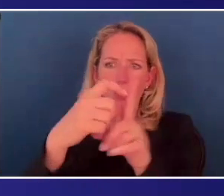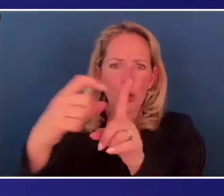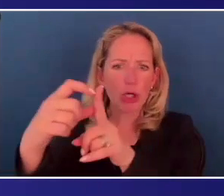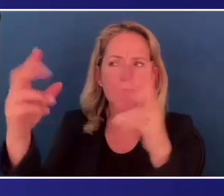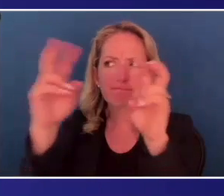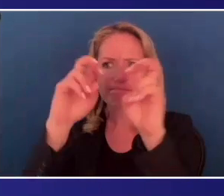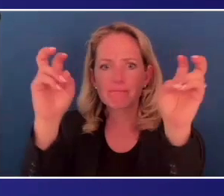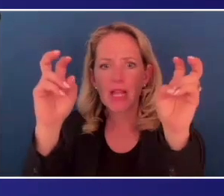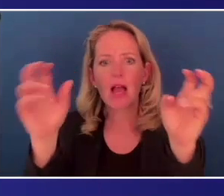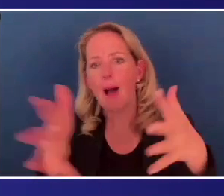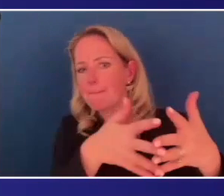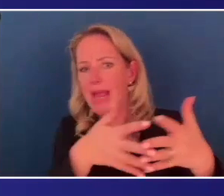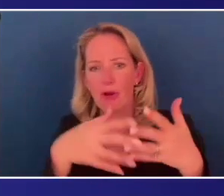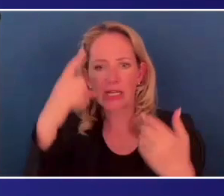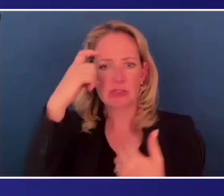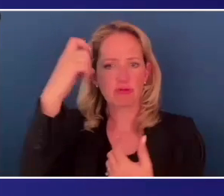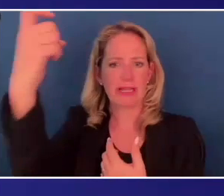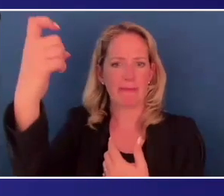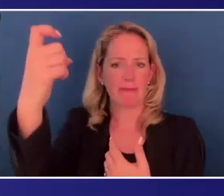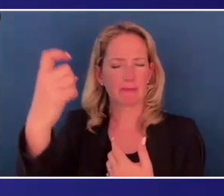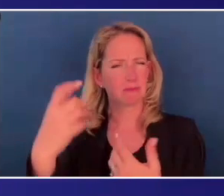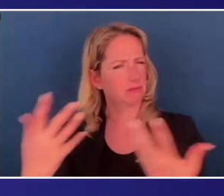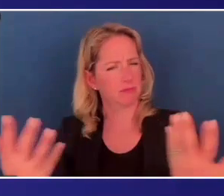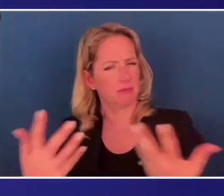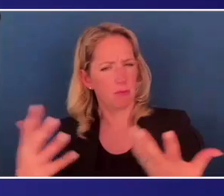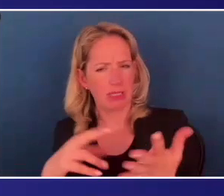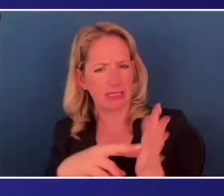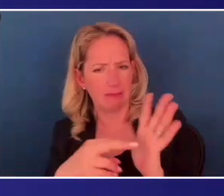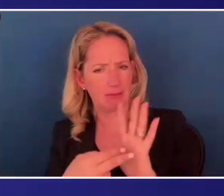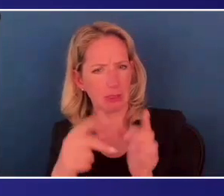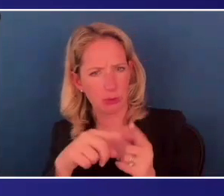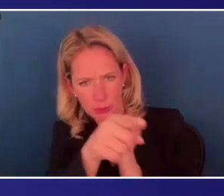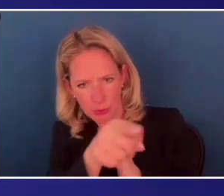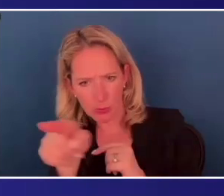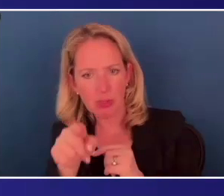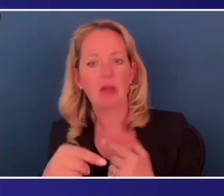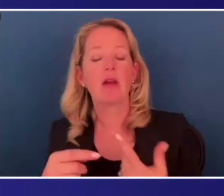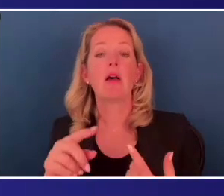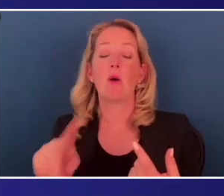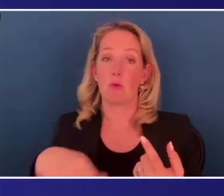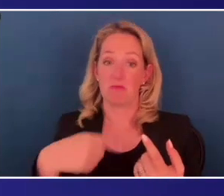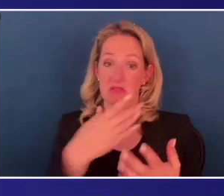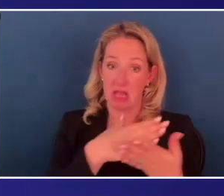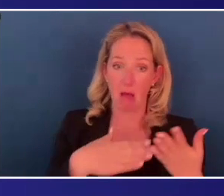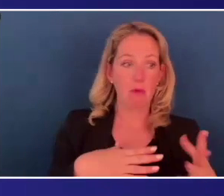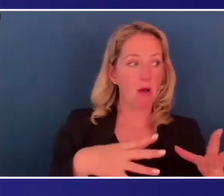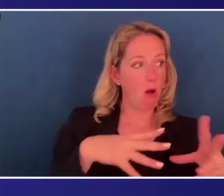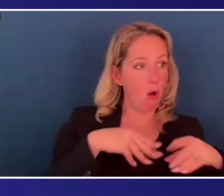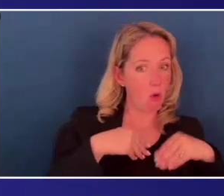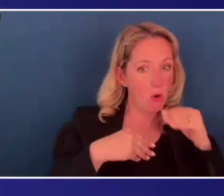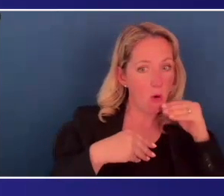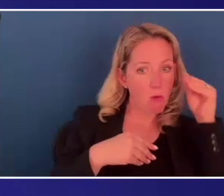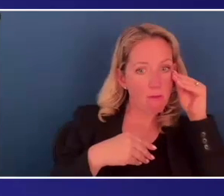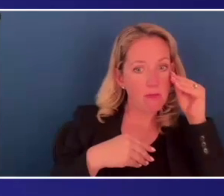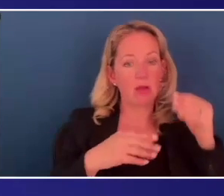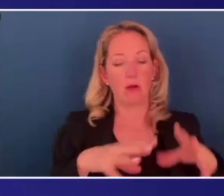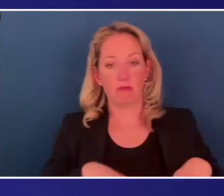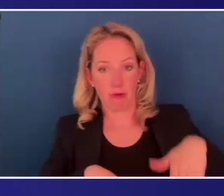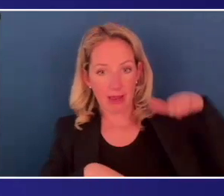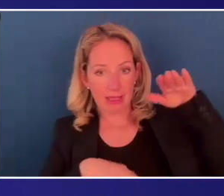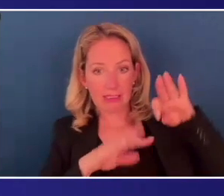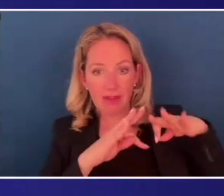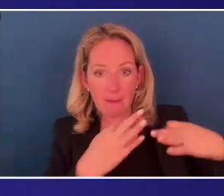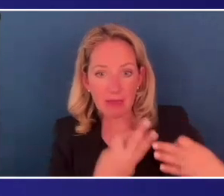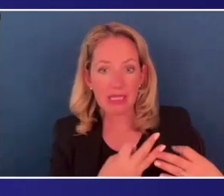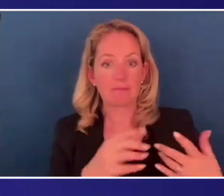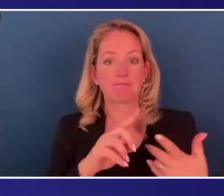Because for some this could mean owning a home or raising a family and for others it means starting a business or finding success in their careers.